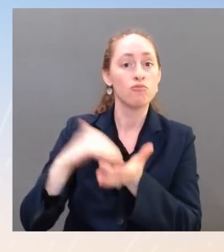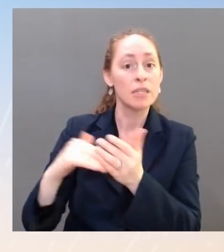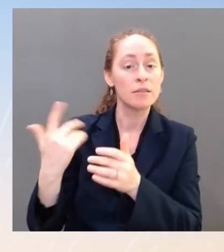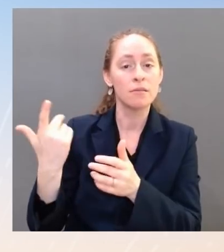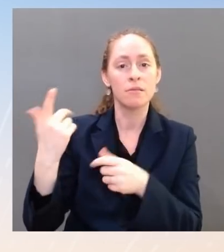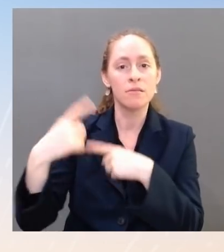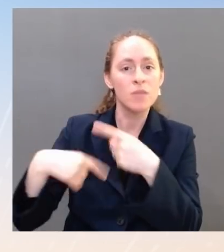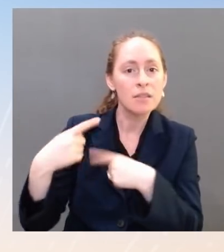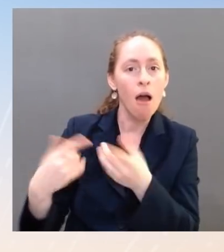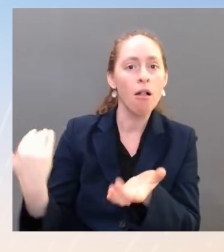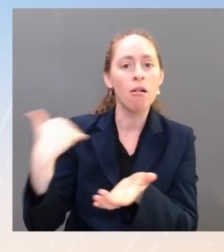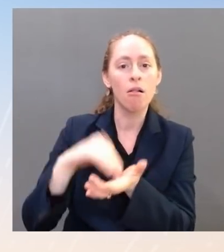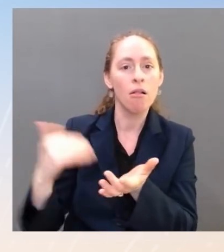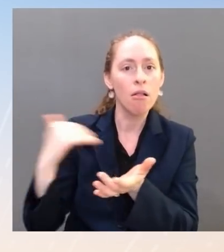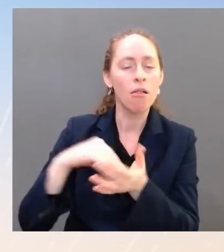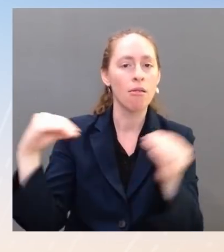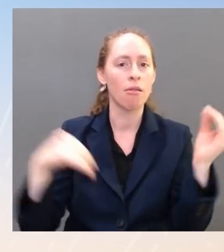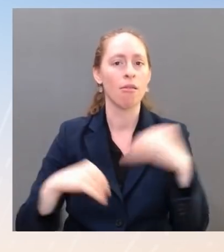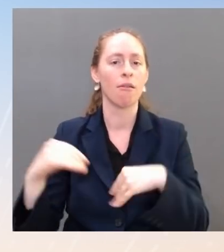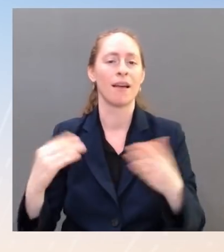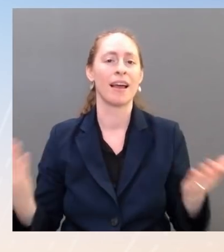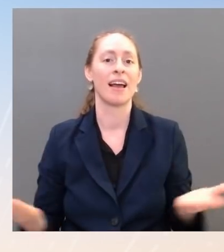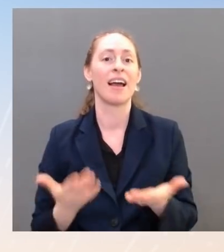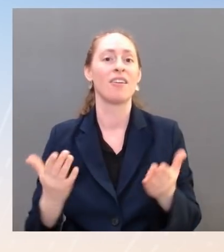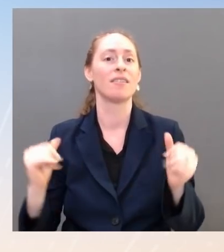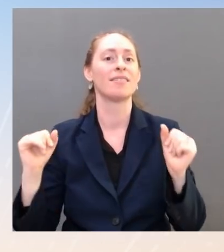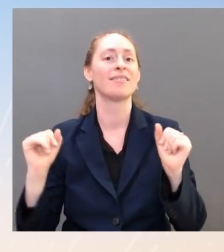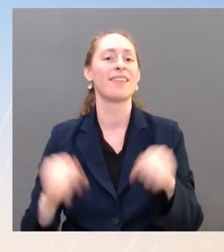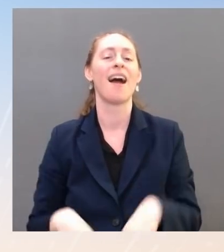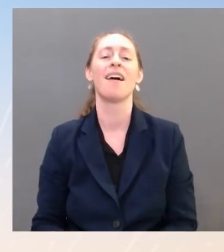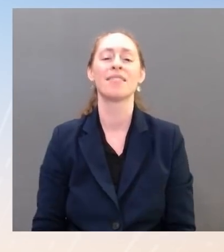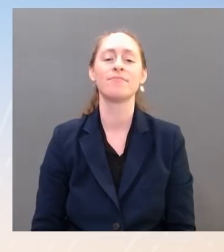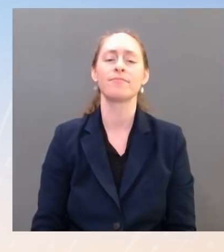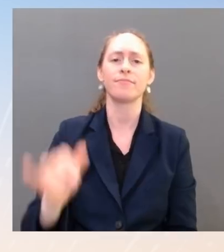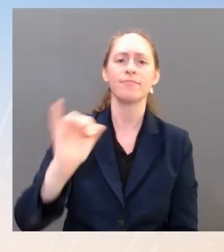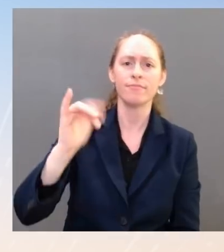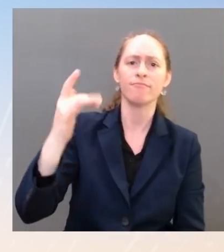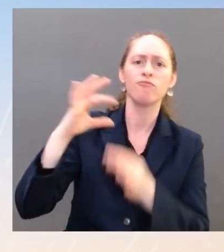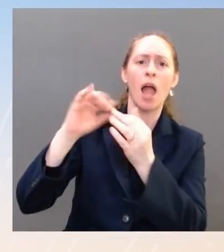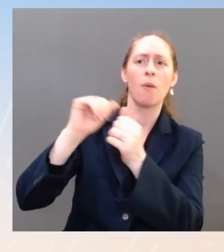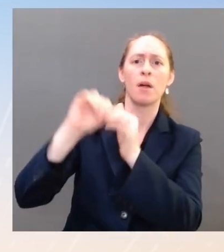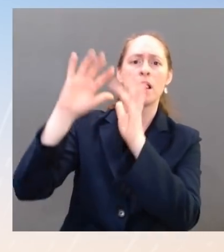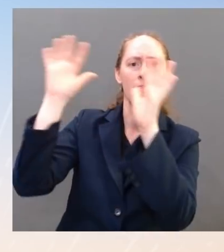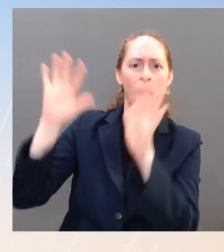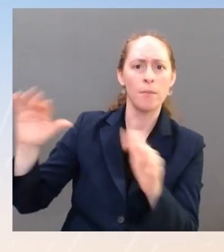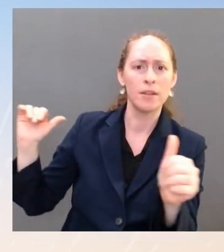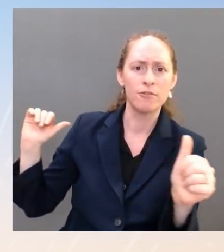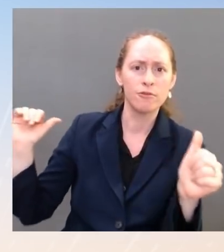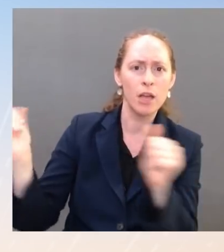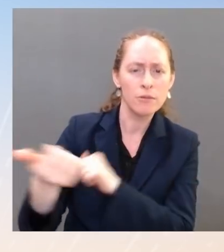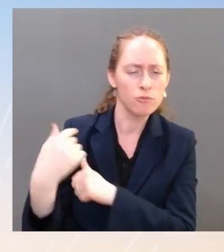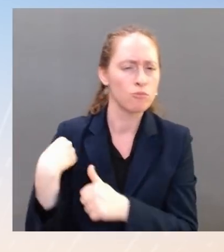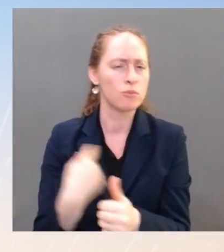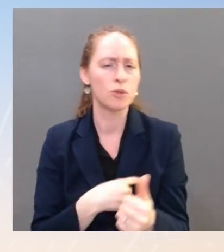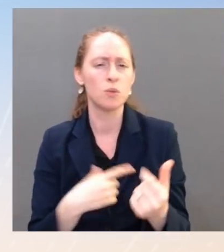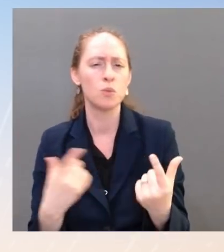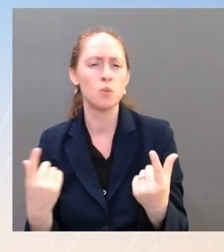And on climate change, we have been seeking input. And we're we have announced a series of announcements